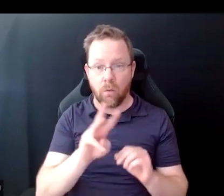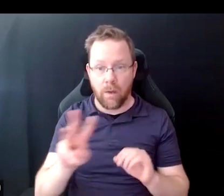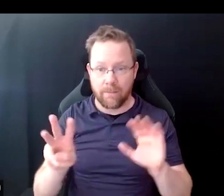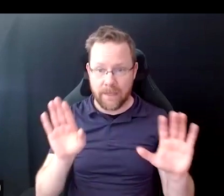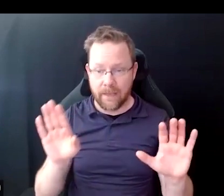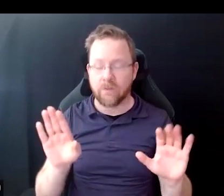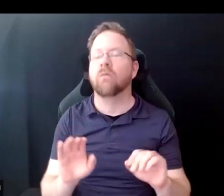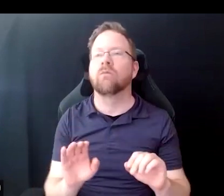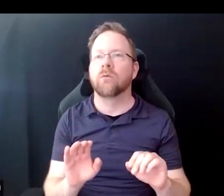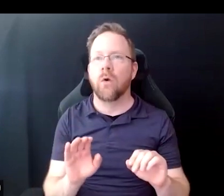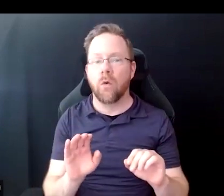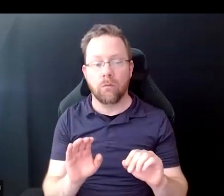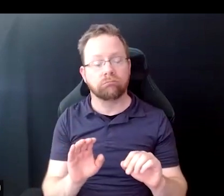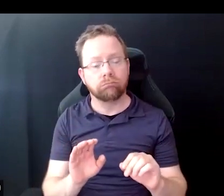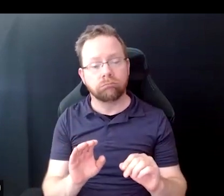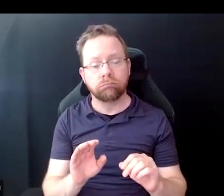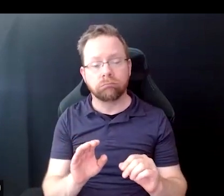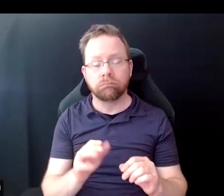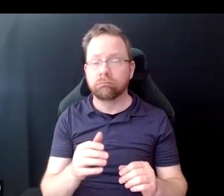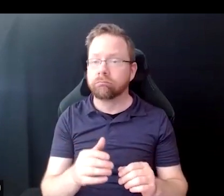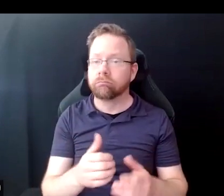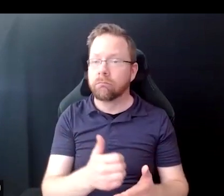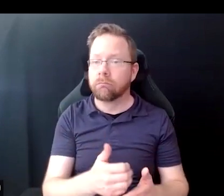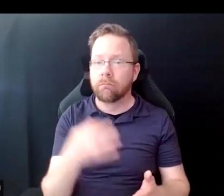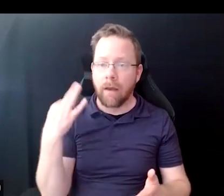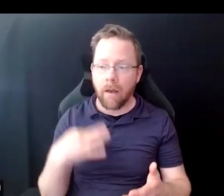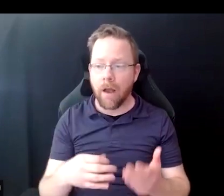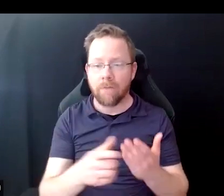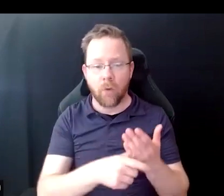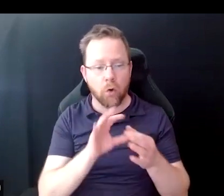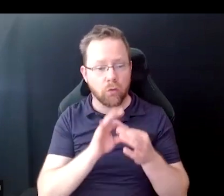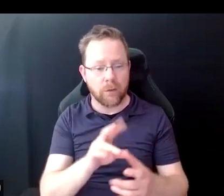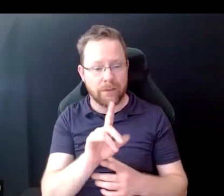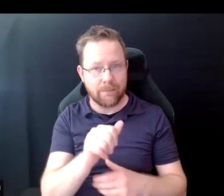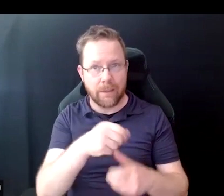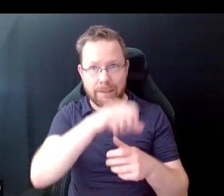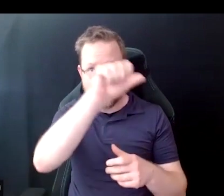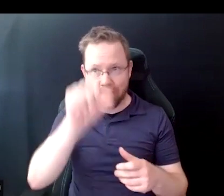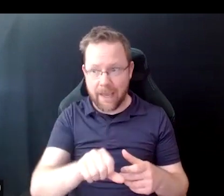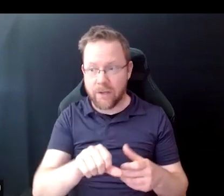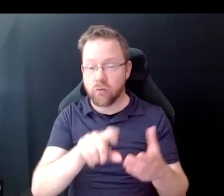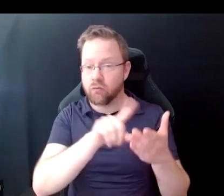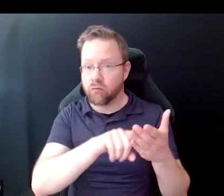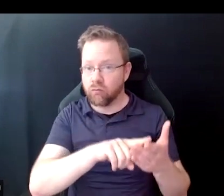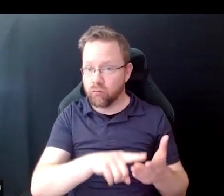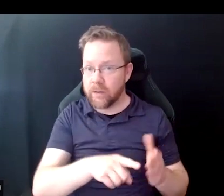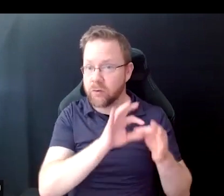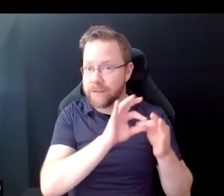a gathering of useful articles on disability in space that have research findings so that people can find those